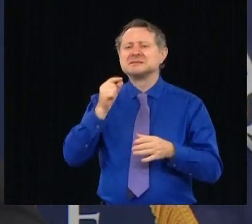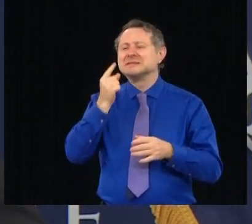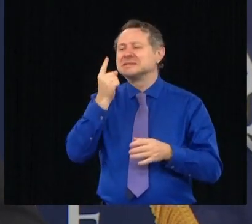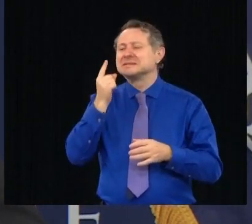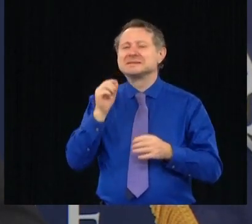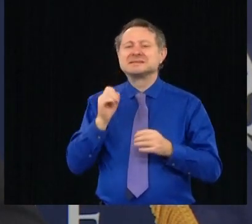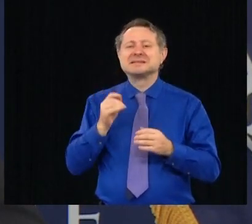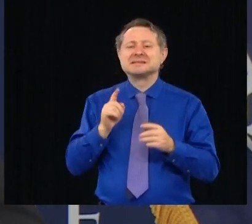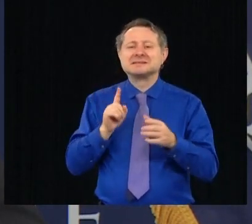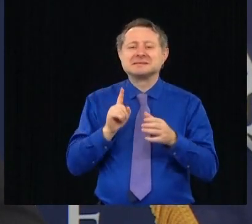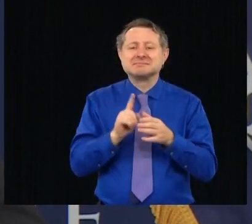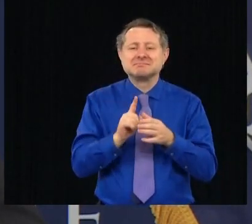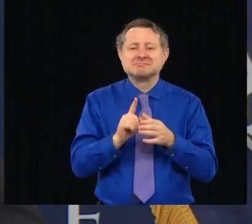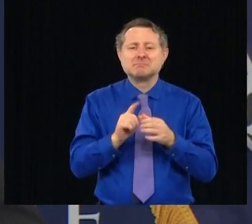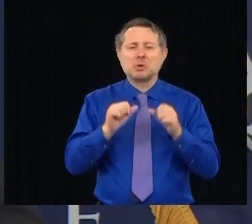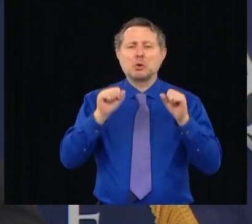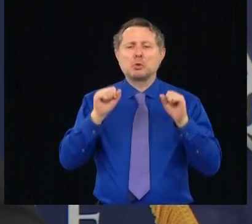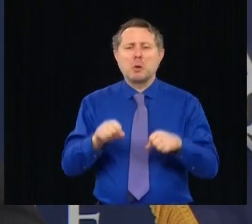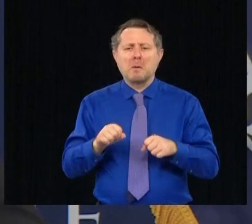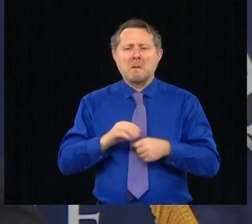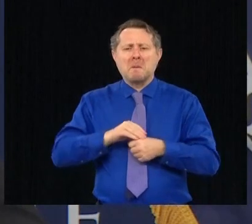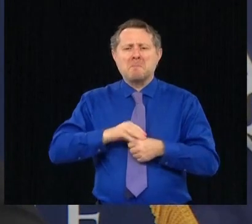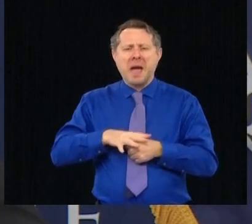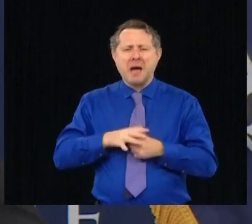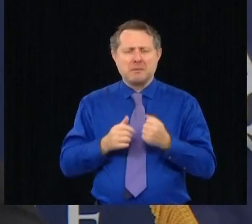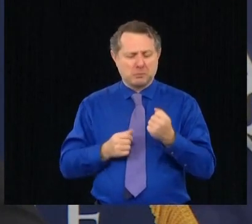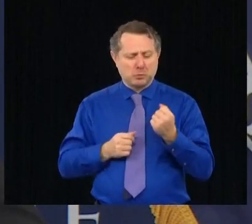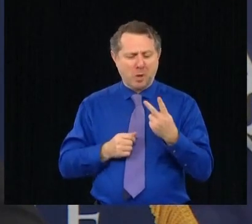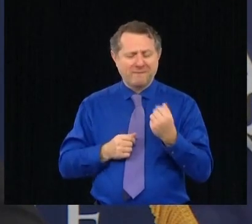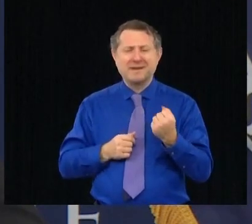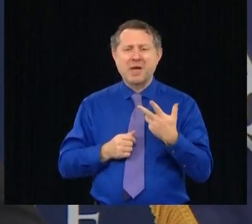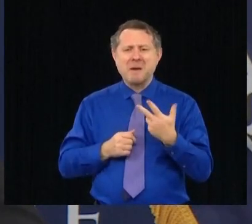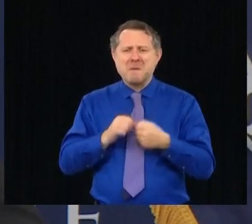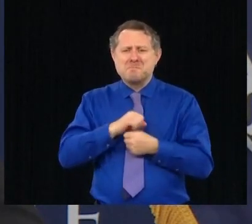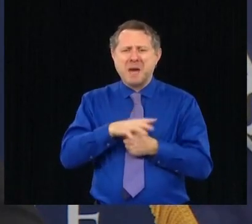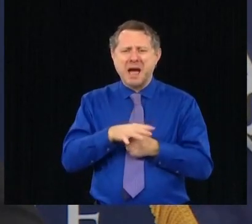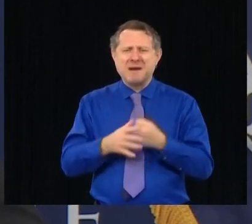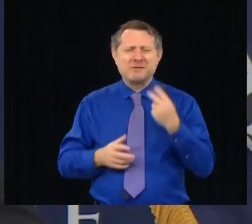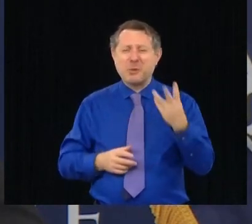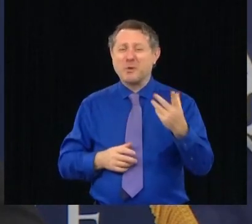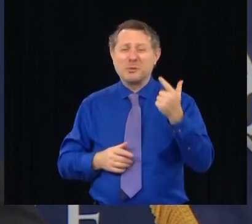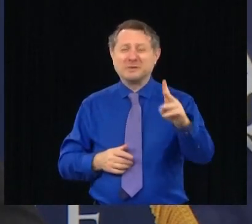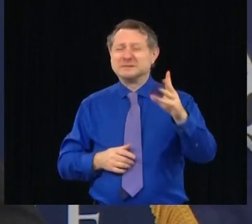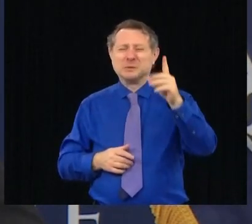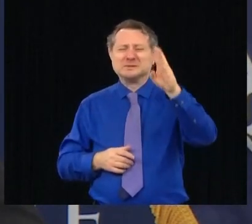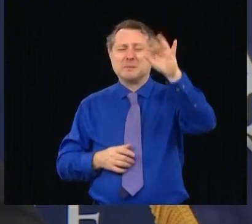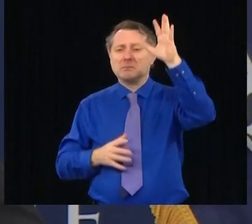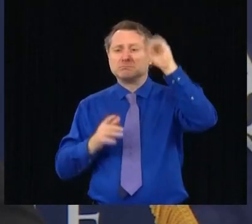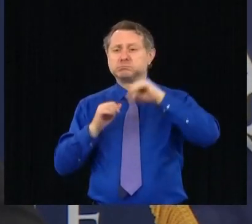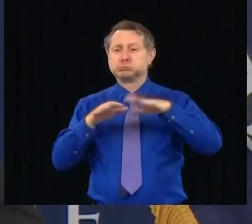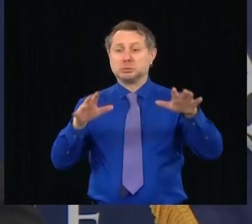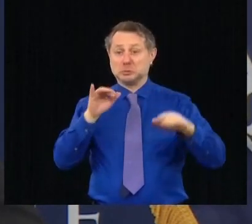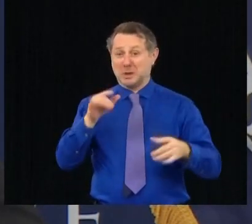ONE PERSON IN A LARGE GATHERING,